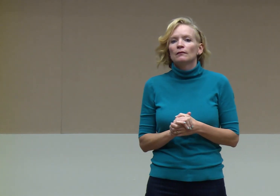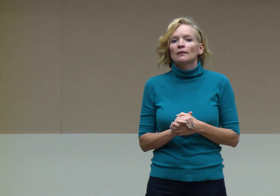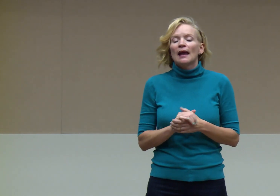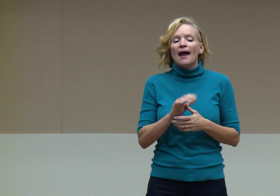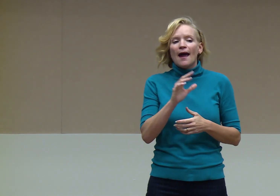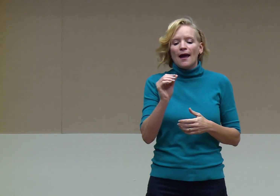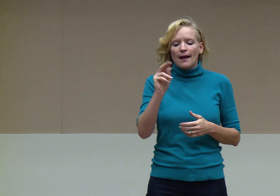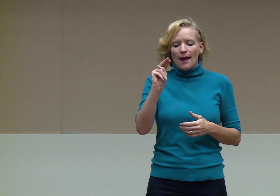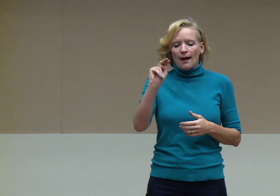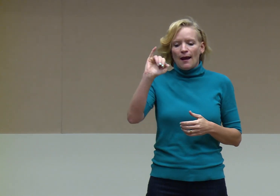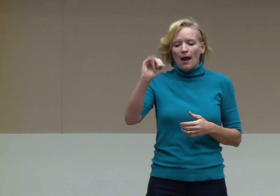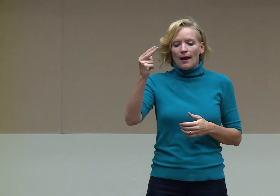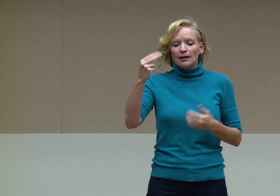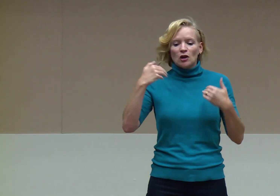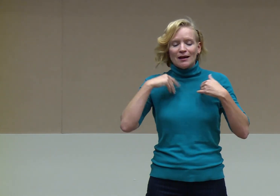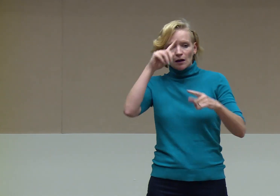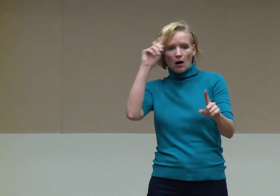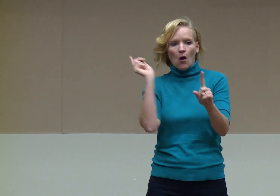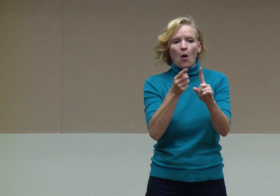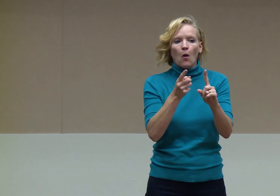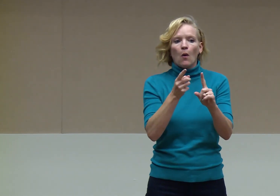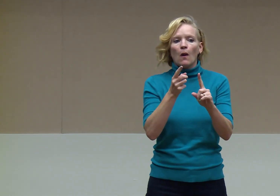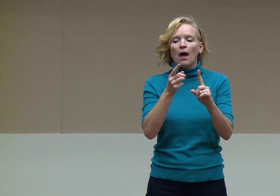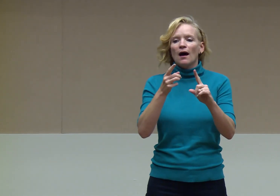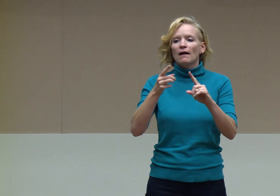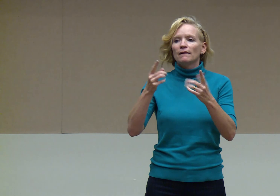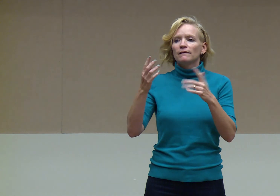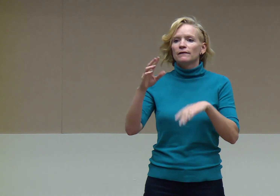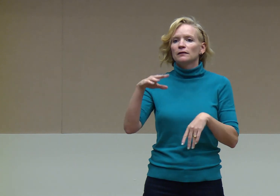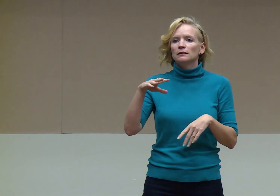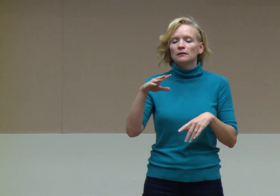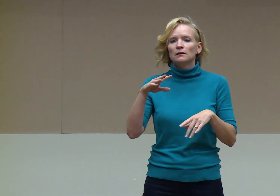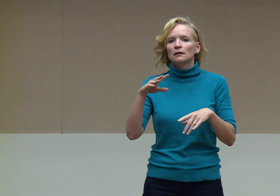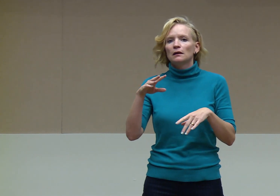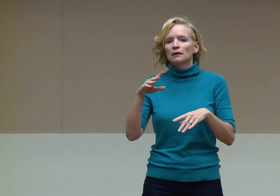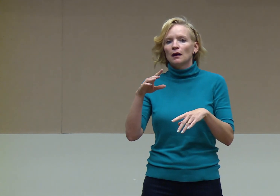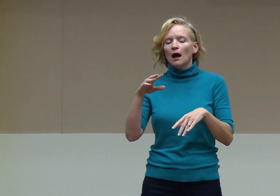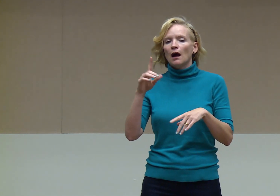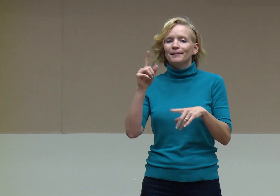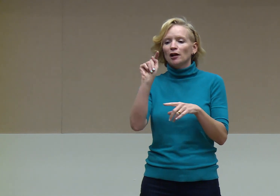That's today. The National Institutes of Health have a goal